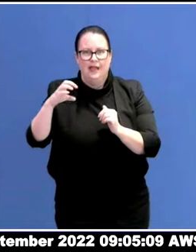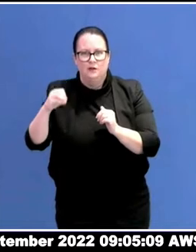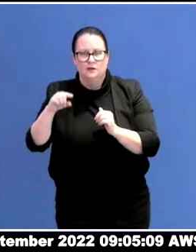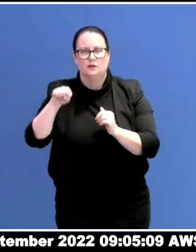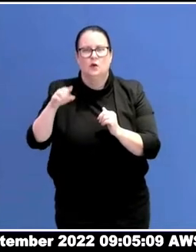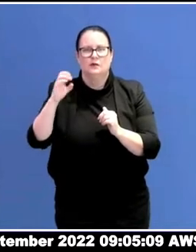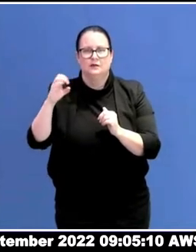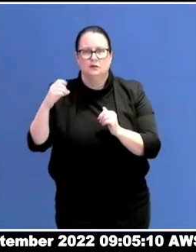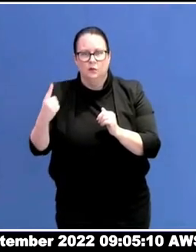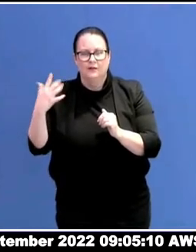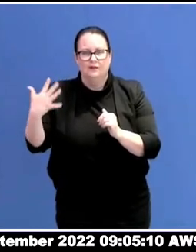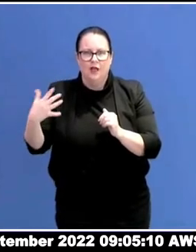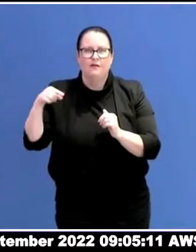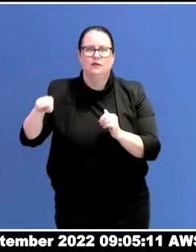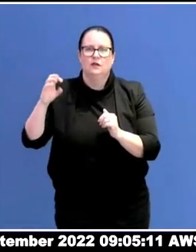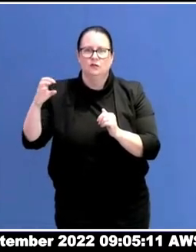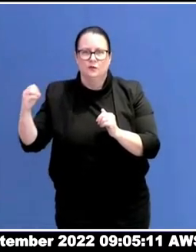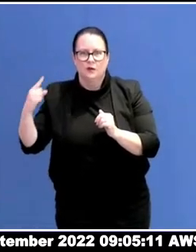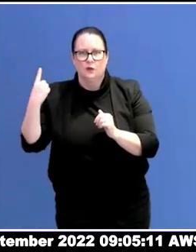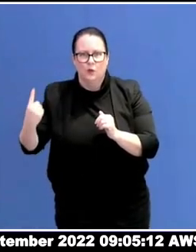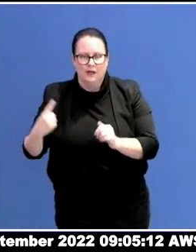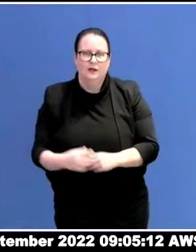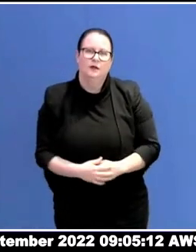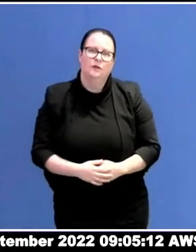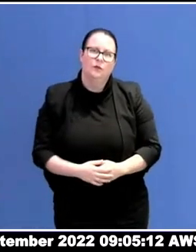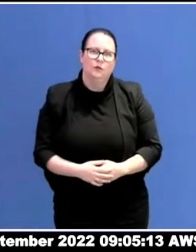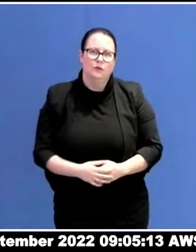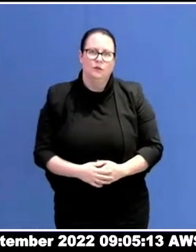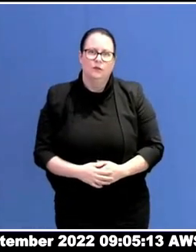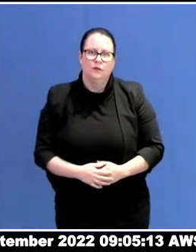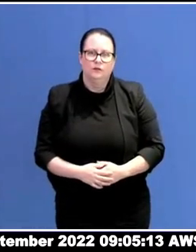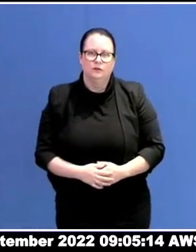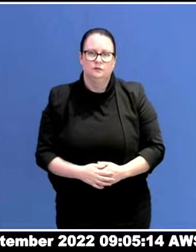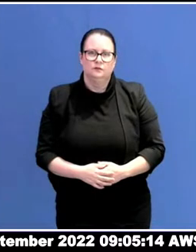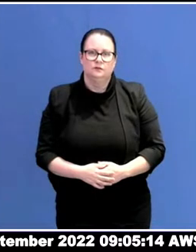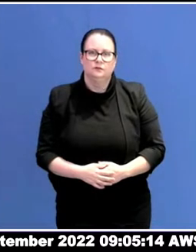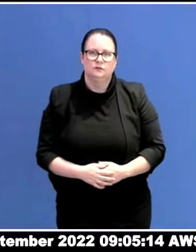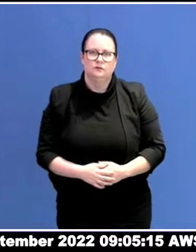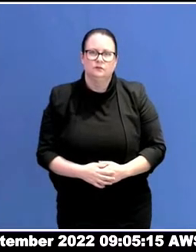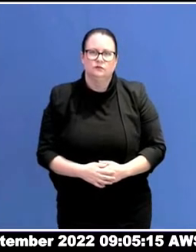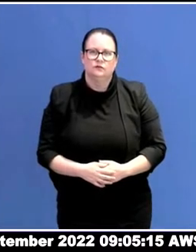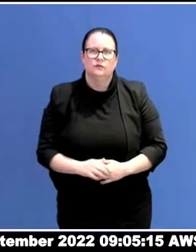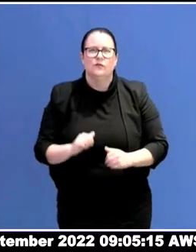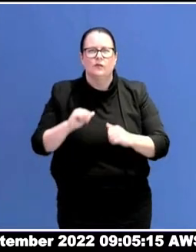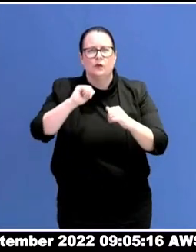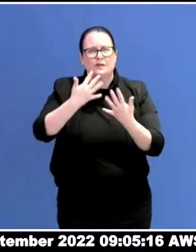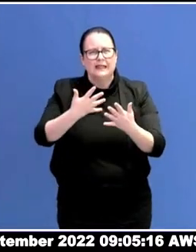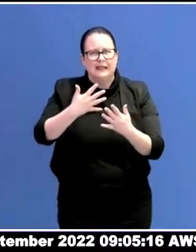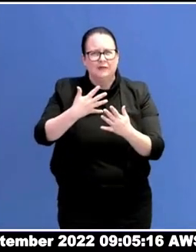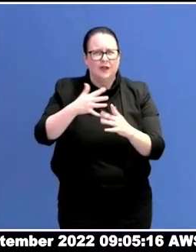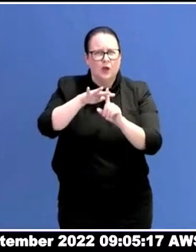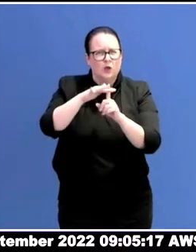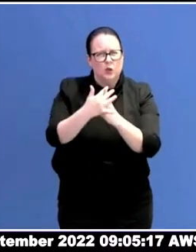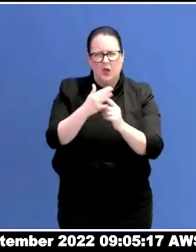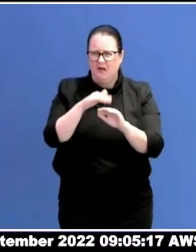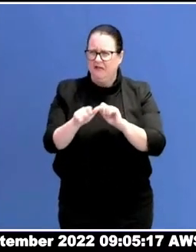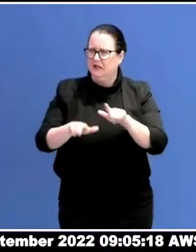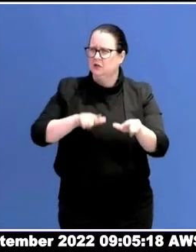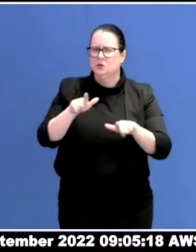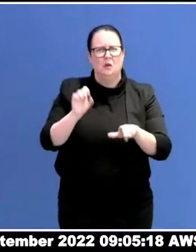TRA.3000.0015.0001. By way of background for those following this hearing, Ms Barney